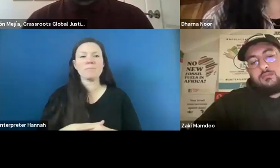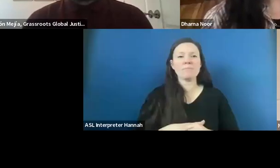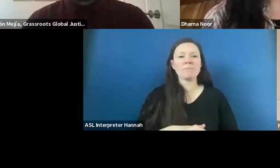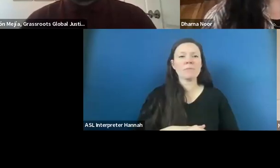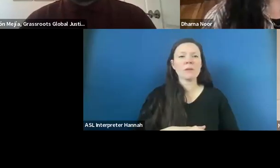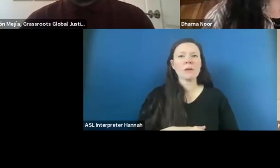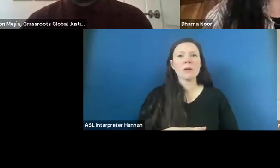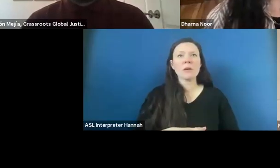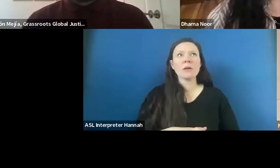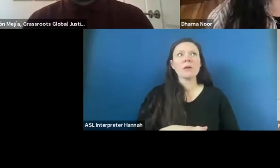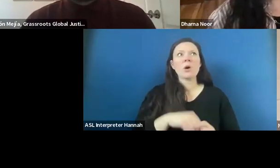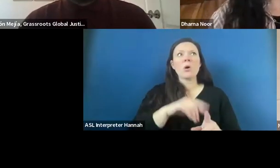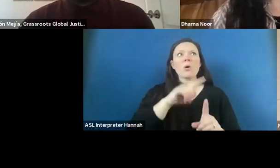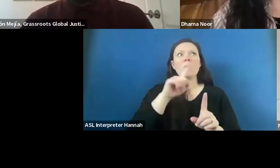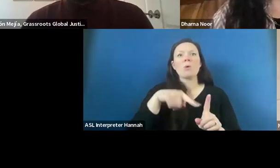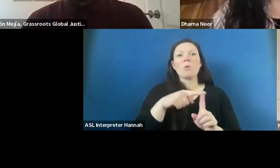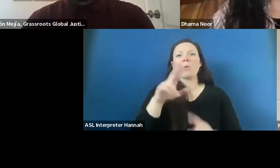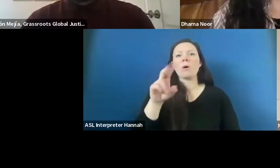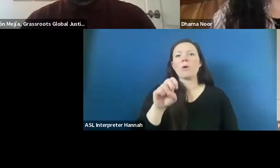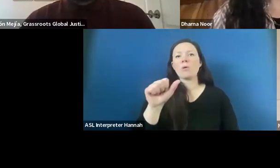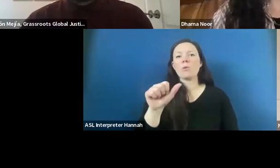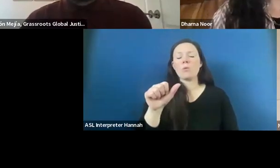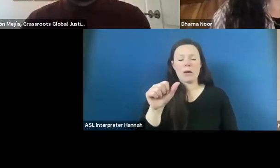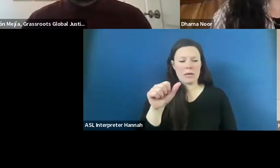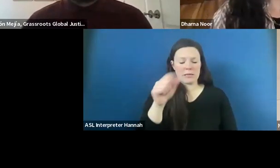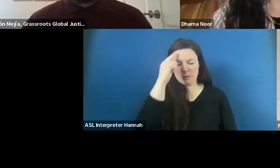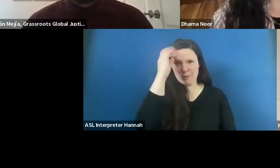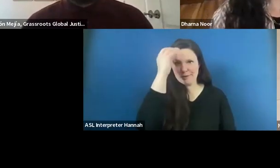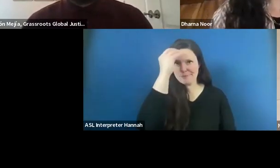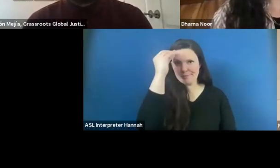When the United States was thinking about its position at Kyoto in the late